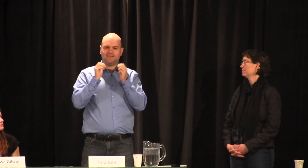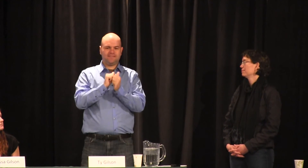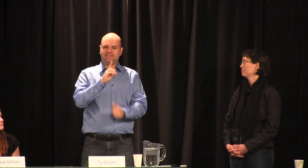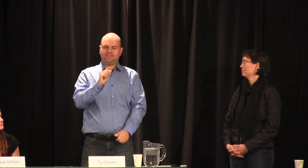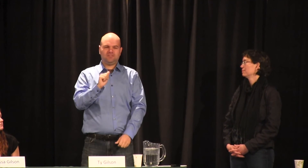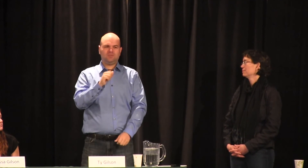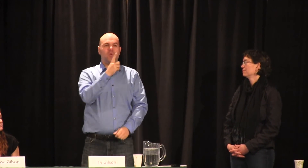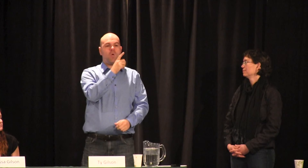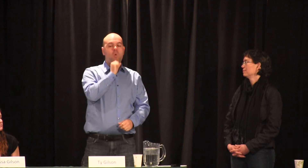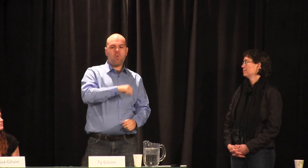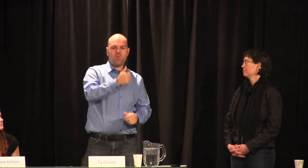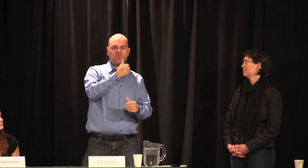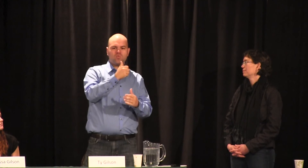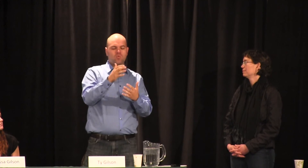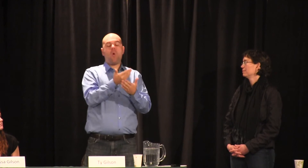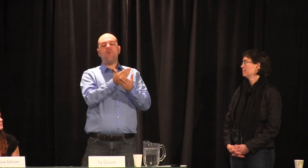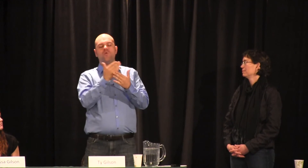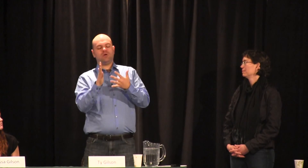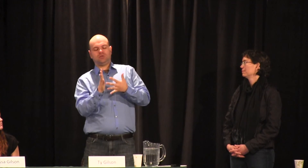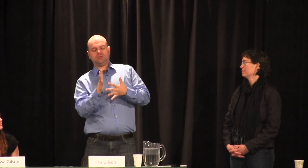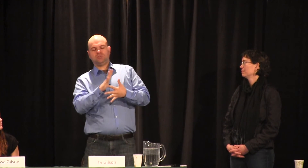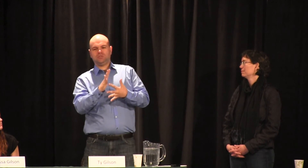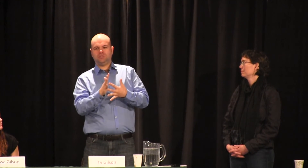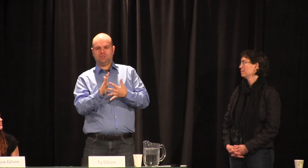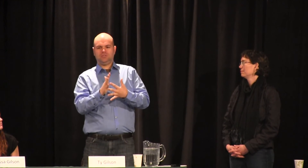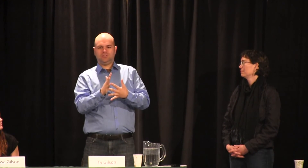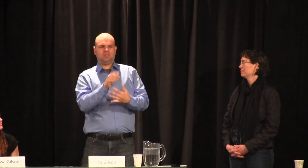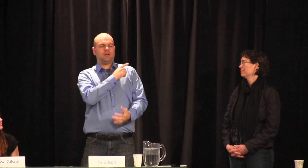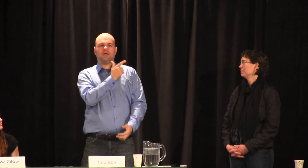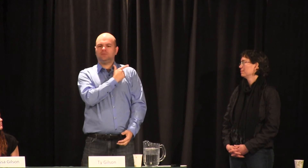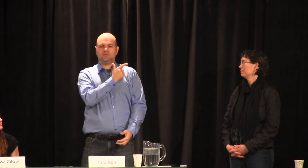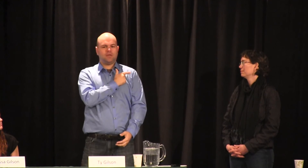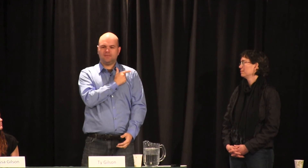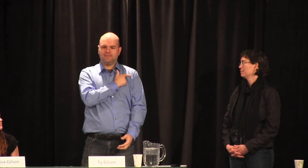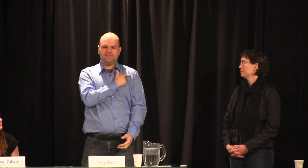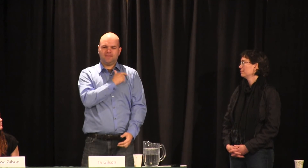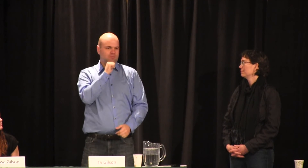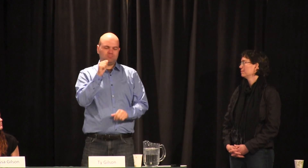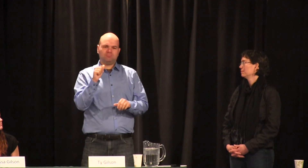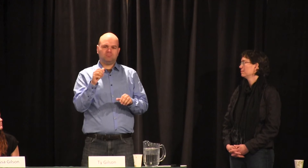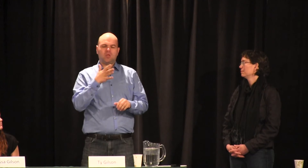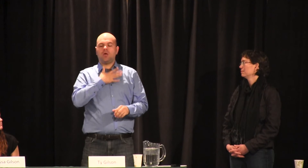And I had so many hard, bad experiences with them. And again, that was, like,